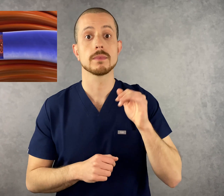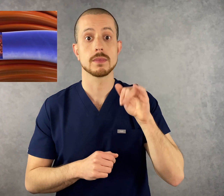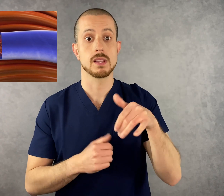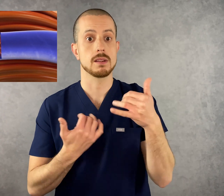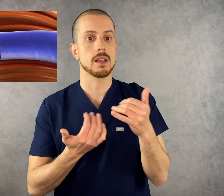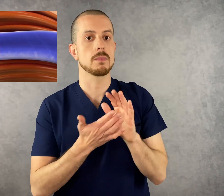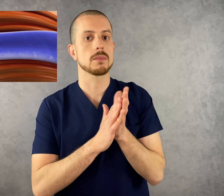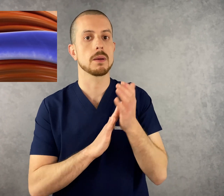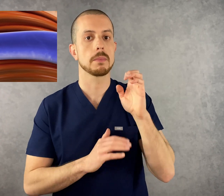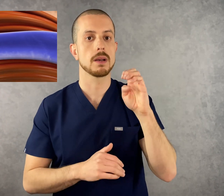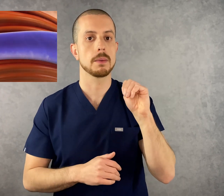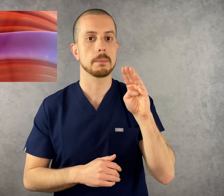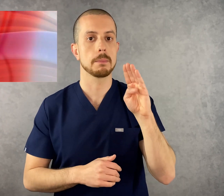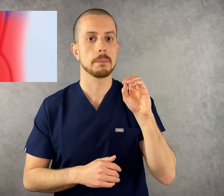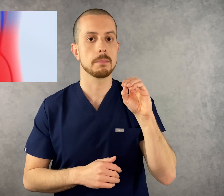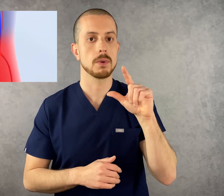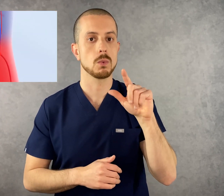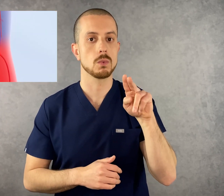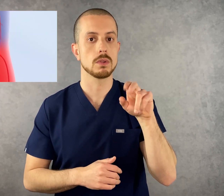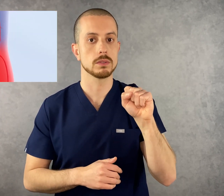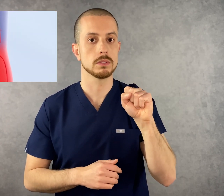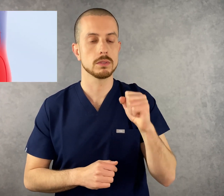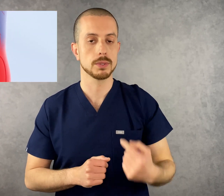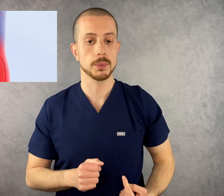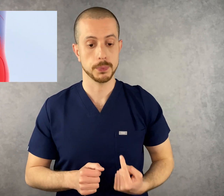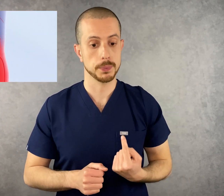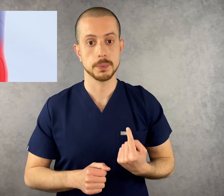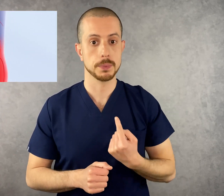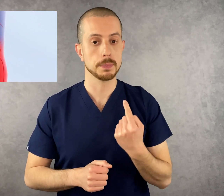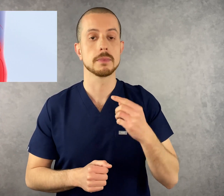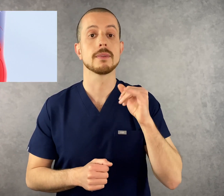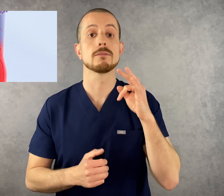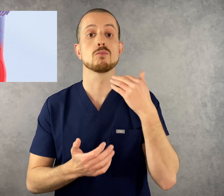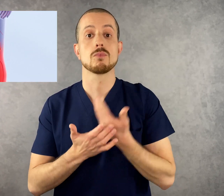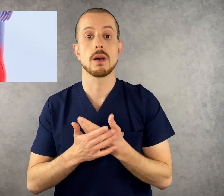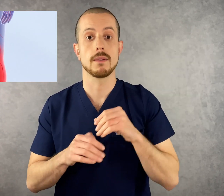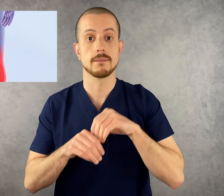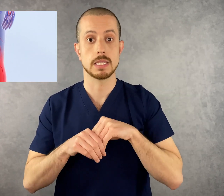up the vessel. It would now be called an embolus. If it travels to the lungs --